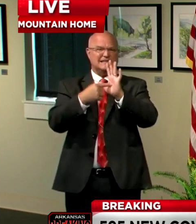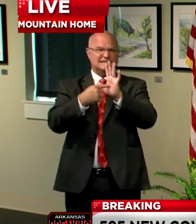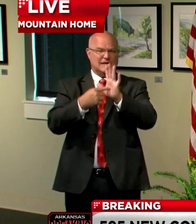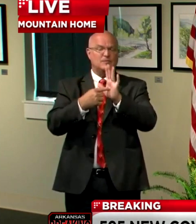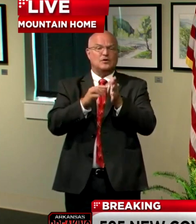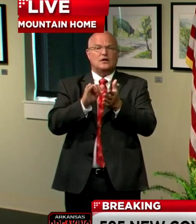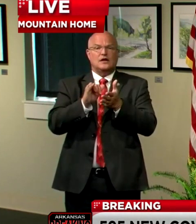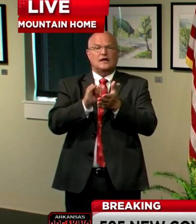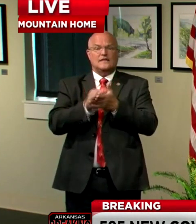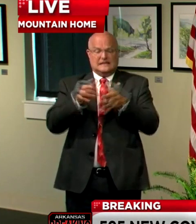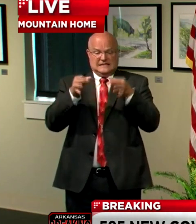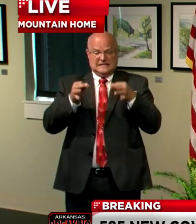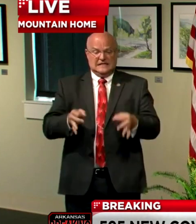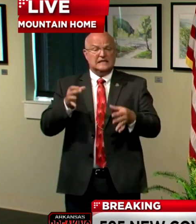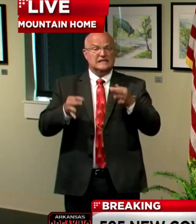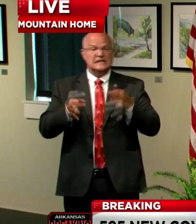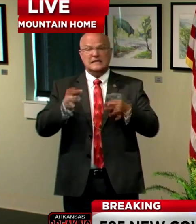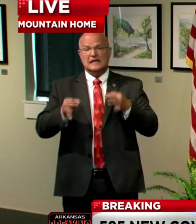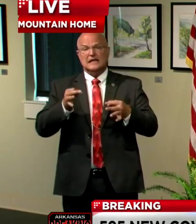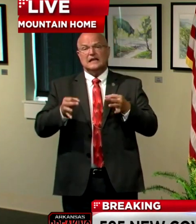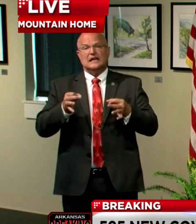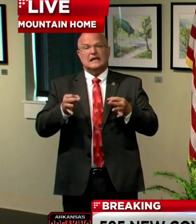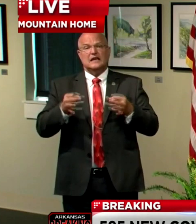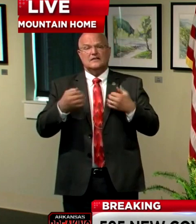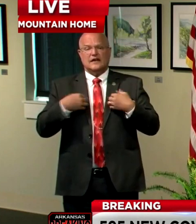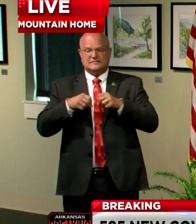THAT IS THE ROADMAP THE STATE HAS PROVIDED. WITHIN THE TEXT THERE IS